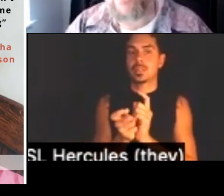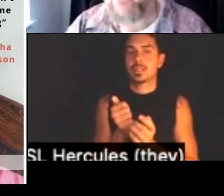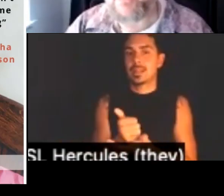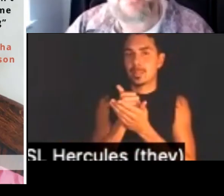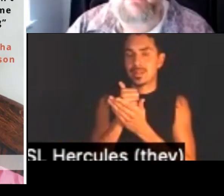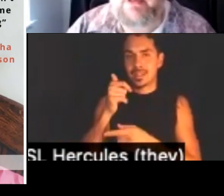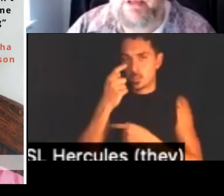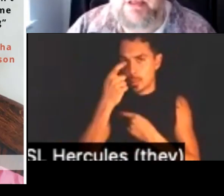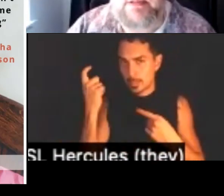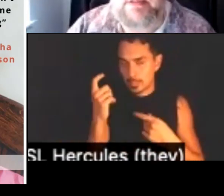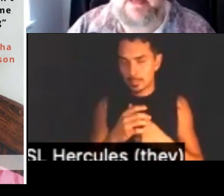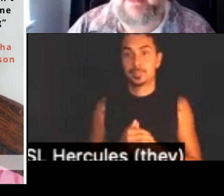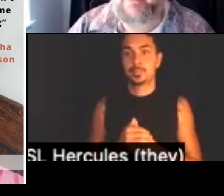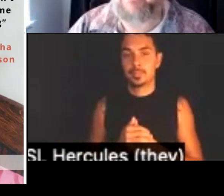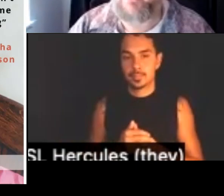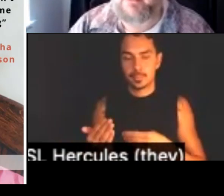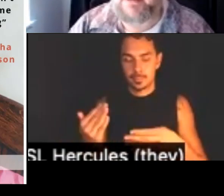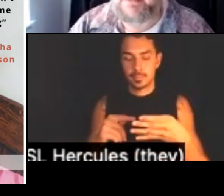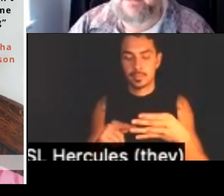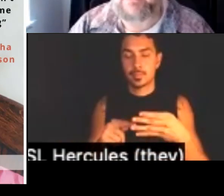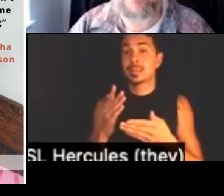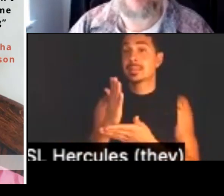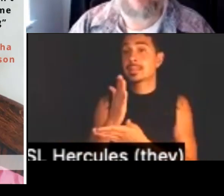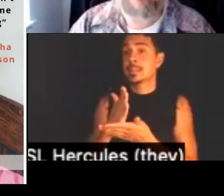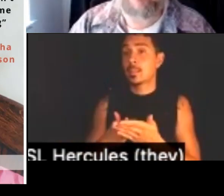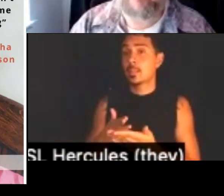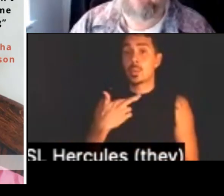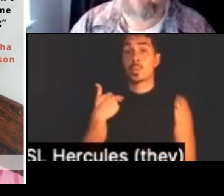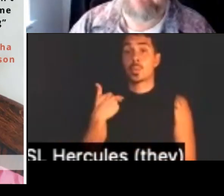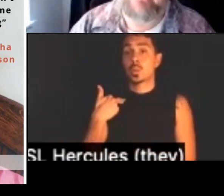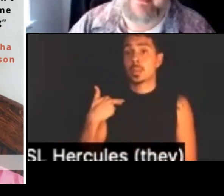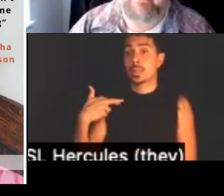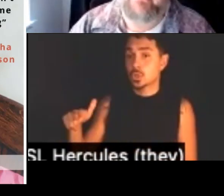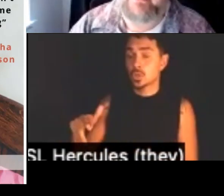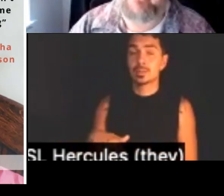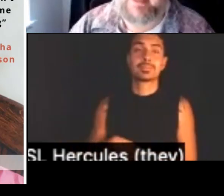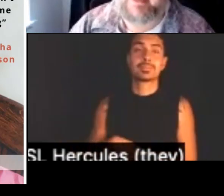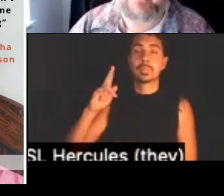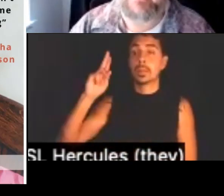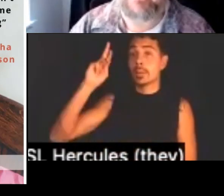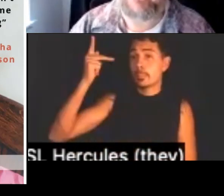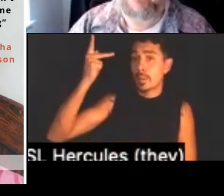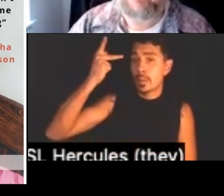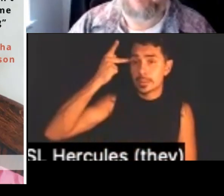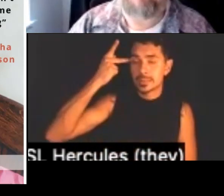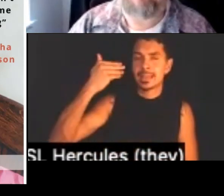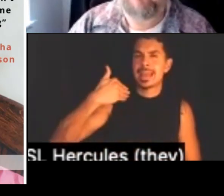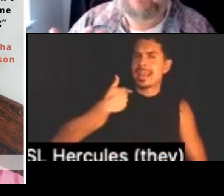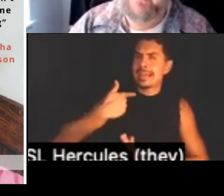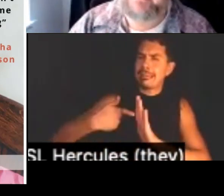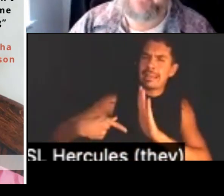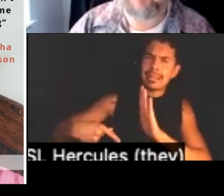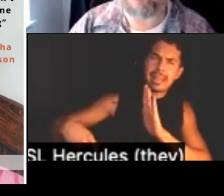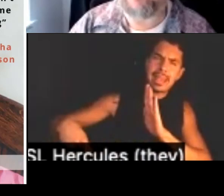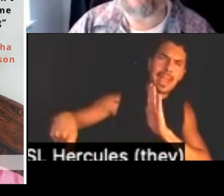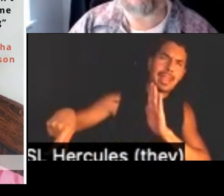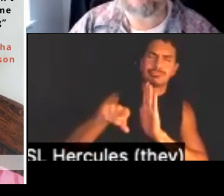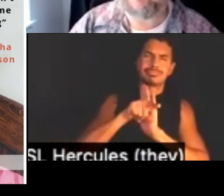We know that some religions and politics have really negatively impacted trans people's lives,